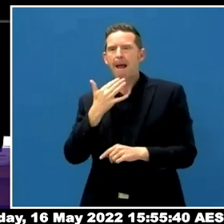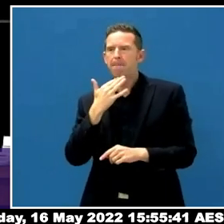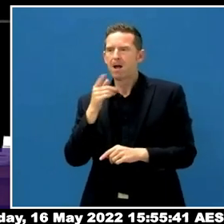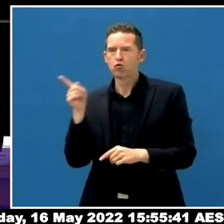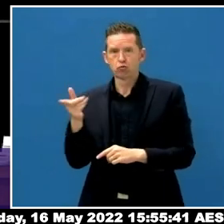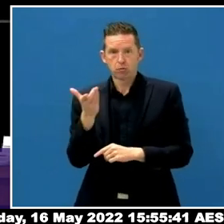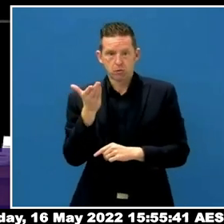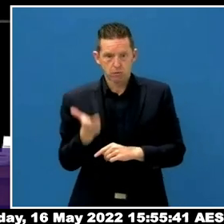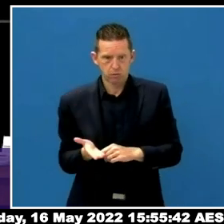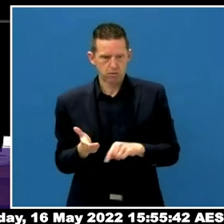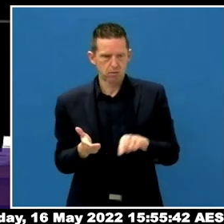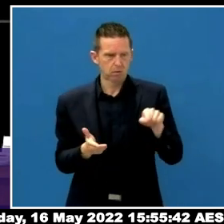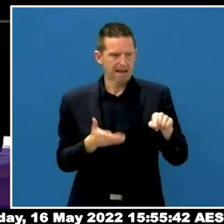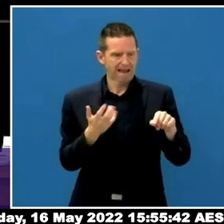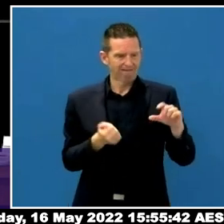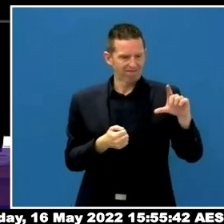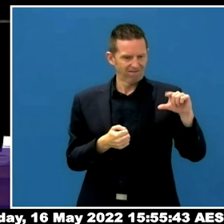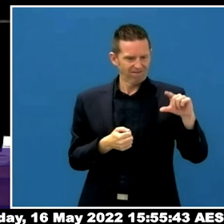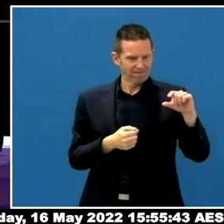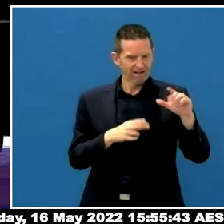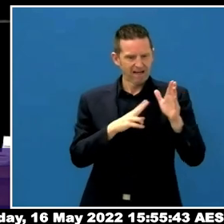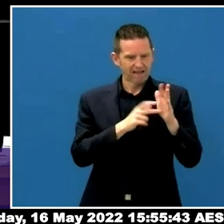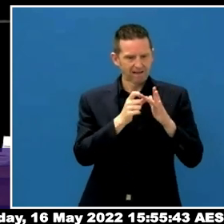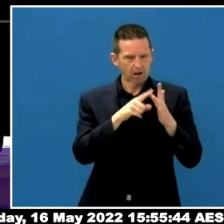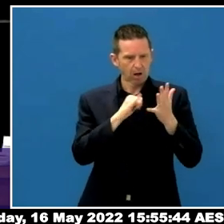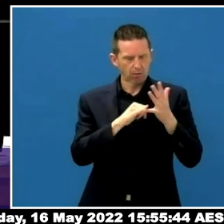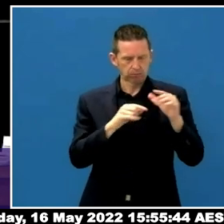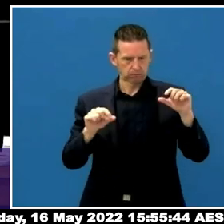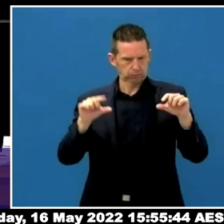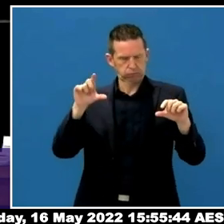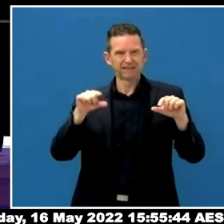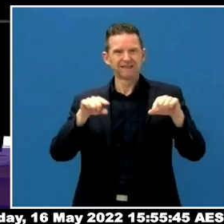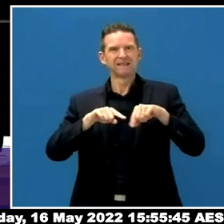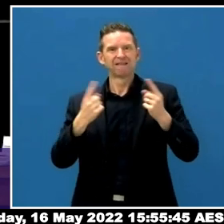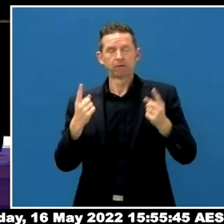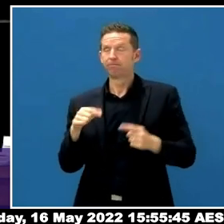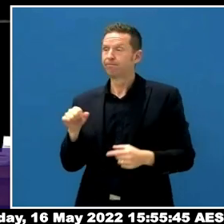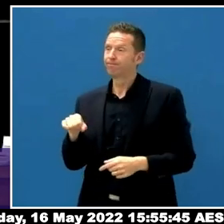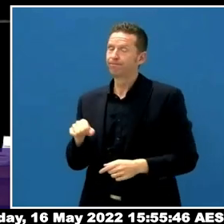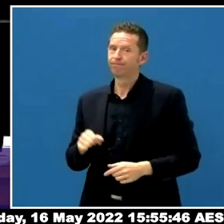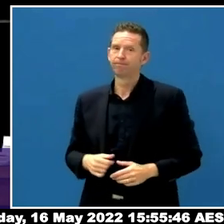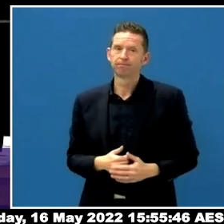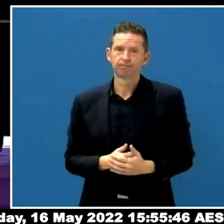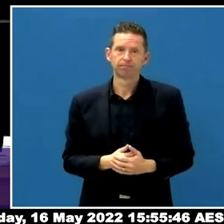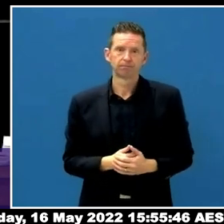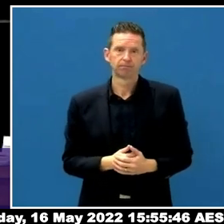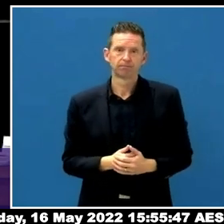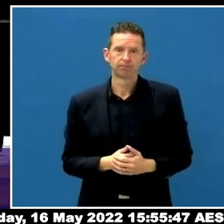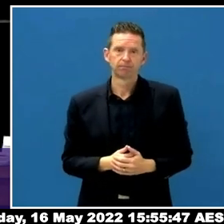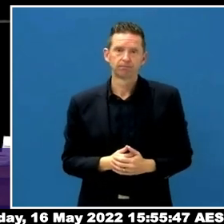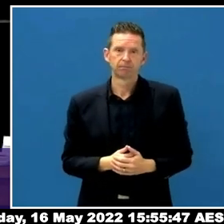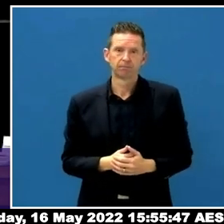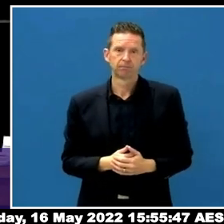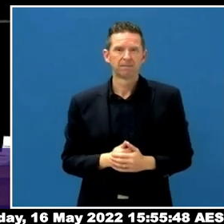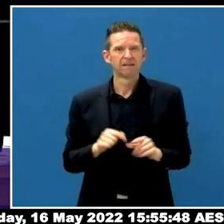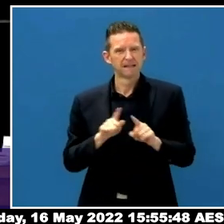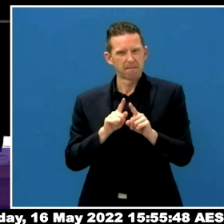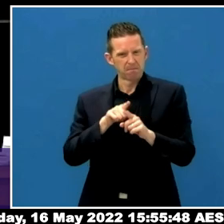Yes. MR FOGARTY: And then, as you've given evidence, you had to cut his attendance